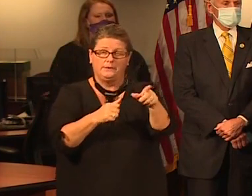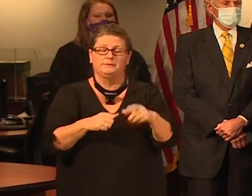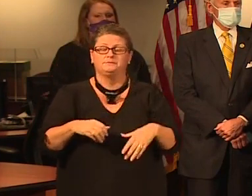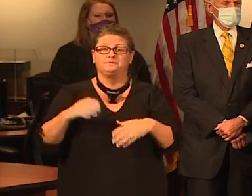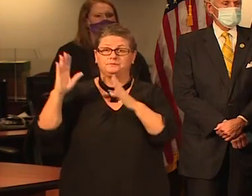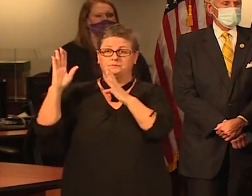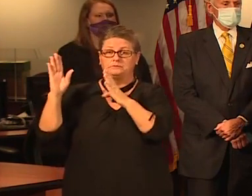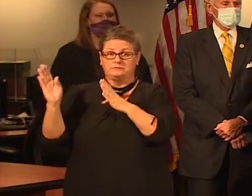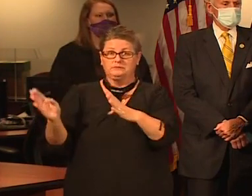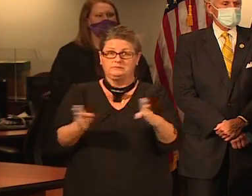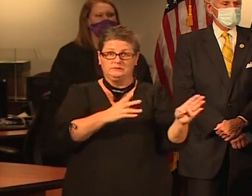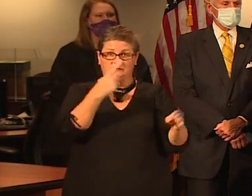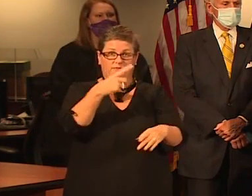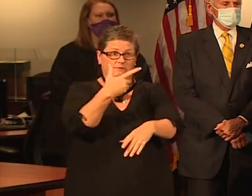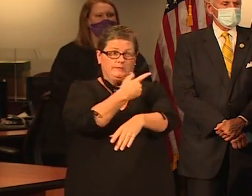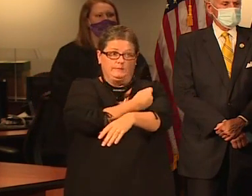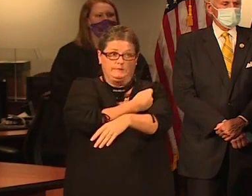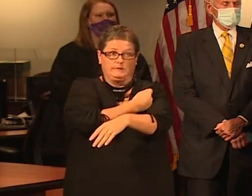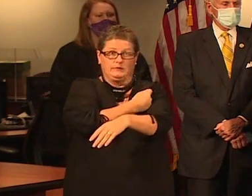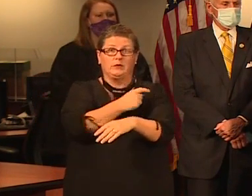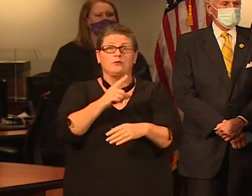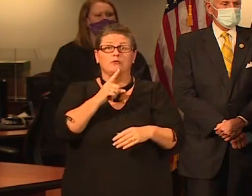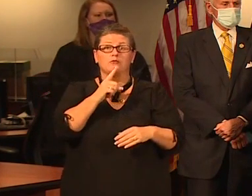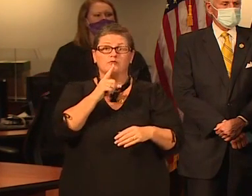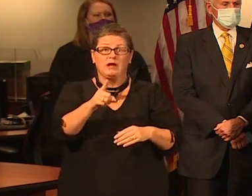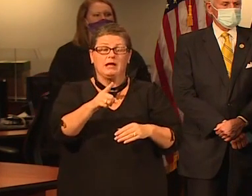SOMETIMES ON A DUALLY BASIS, AS NEW INFORMATION IS COMING OUT.